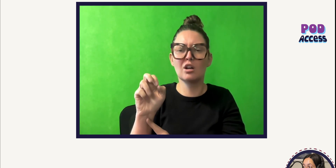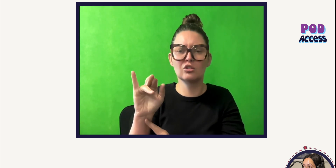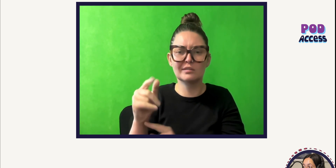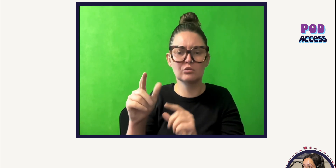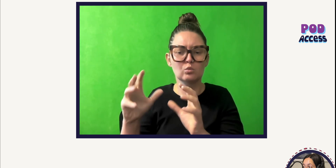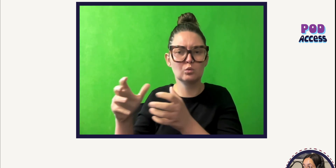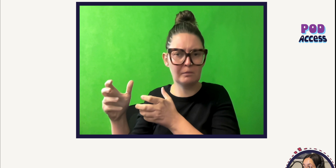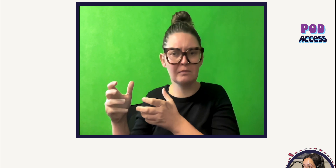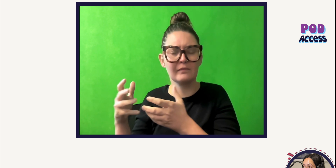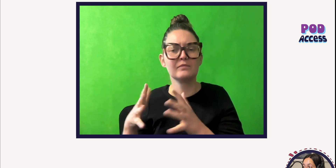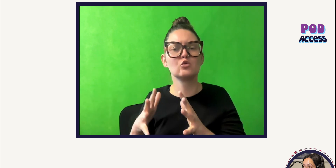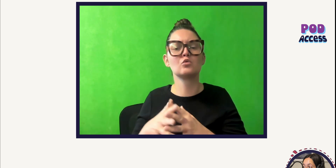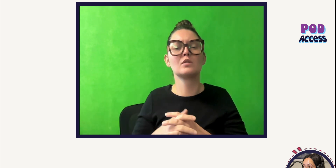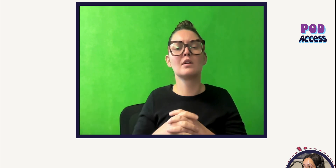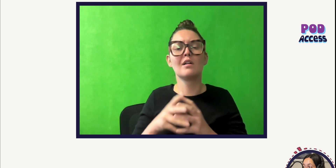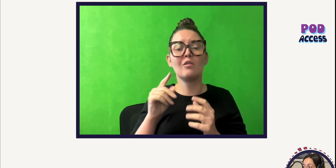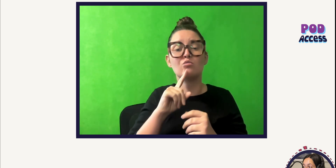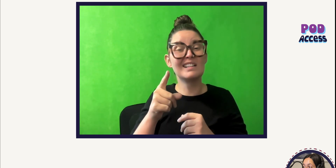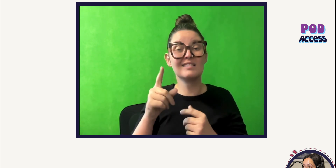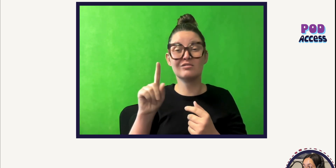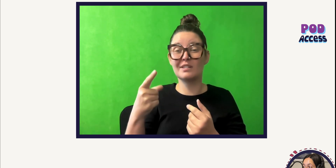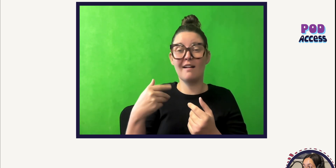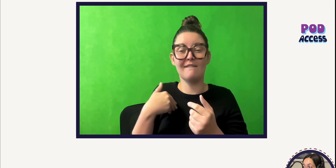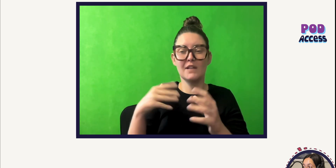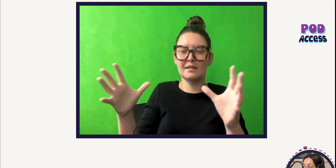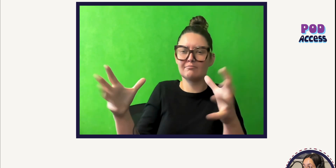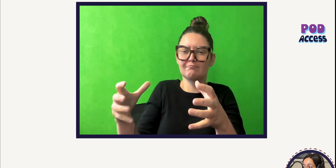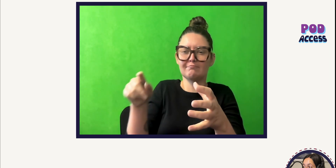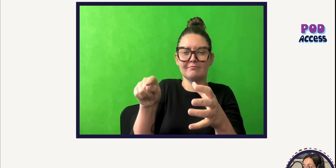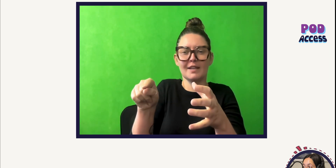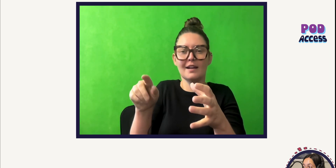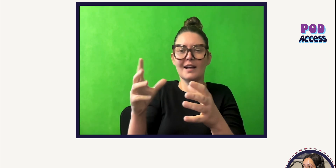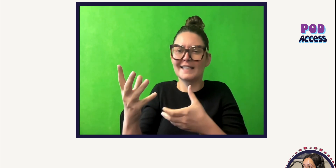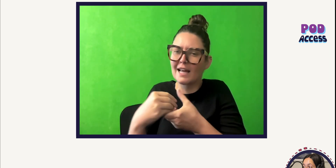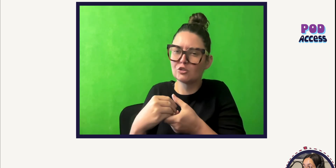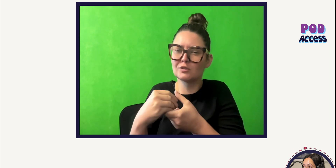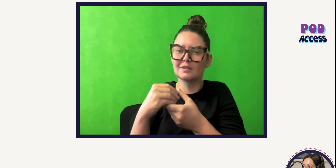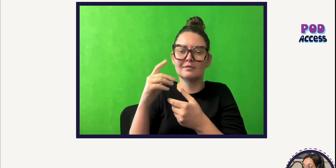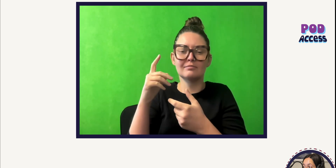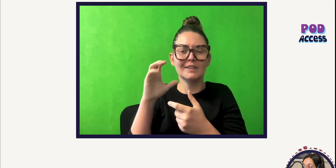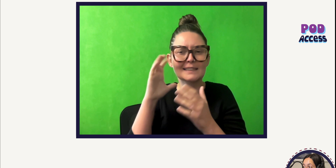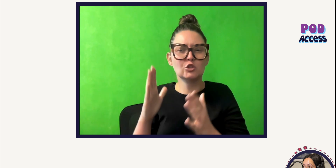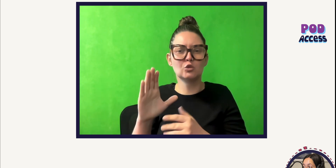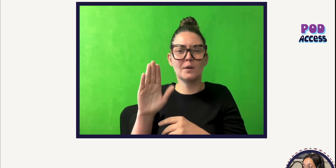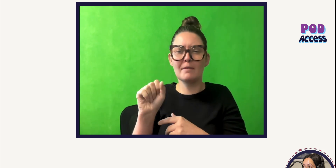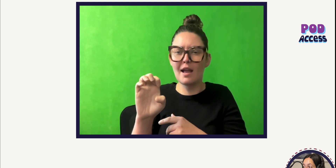And so, really, having an engaged listener base and strategically partnering with other